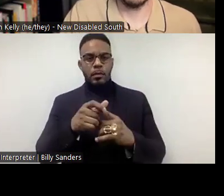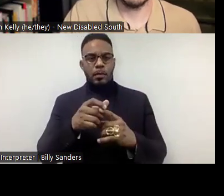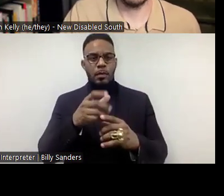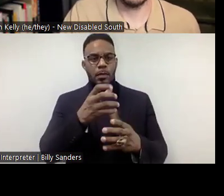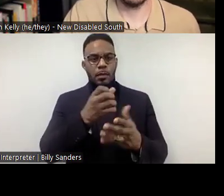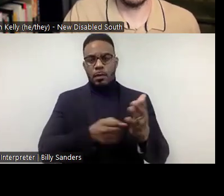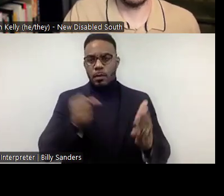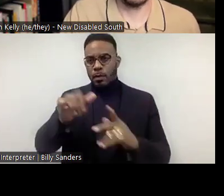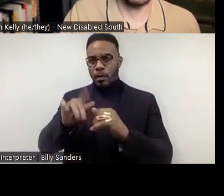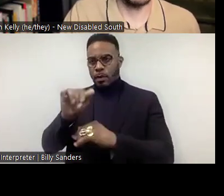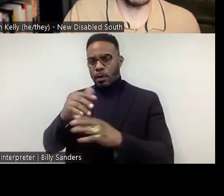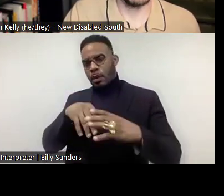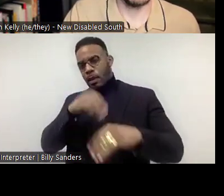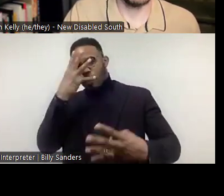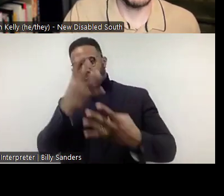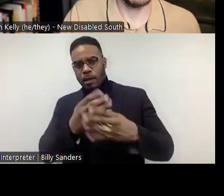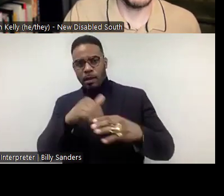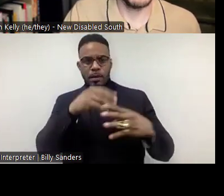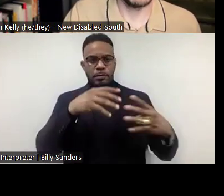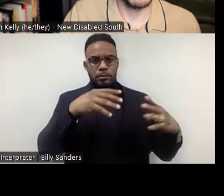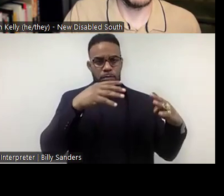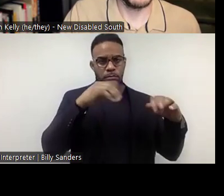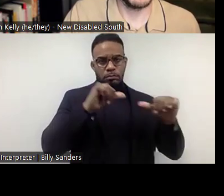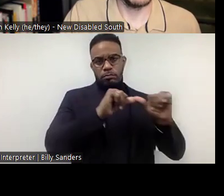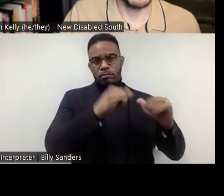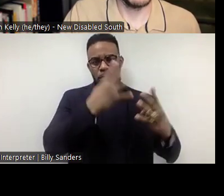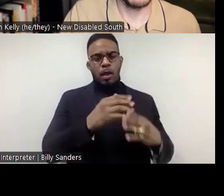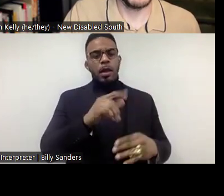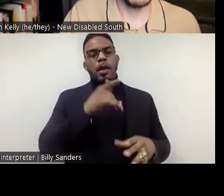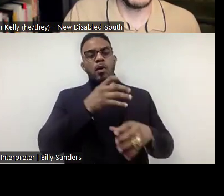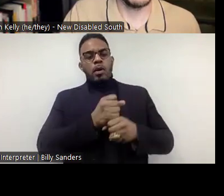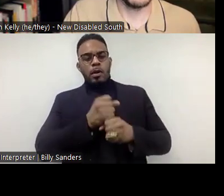do, Amber? And decarceration, which is about getting and keeping people with disabilities out of jail and